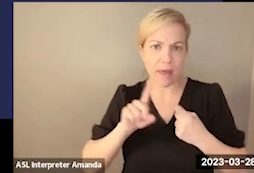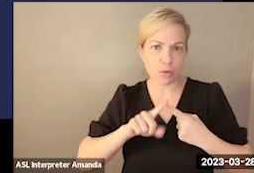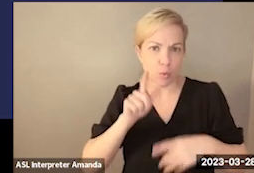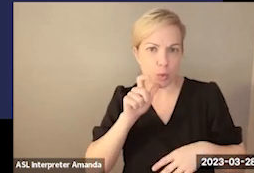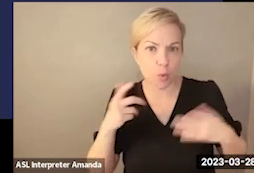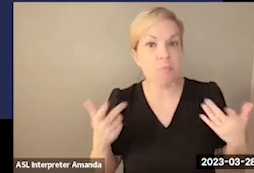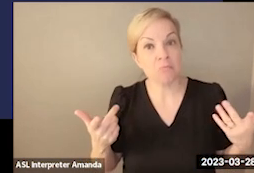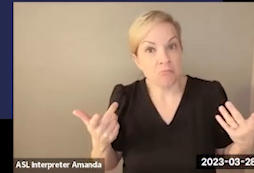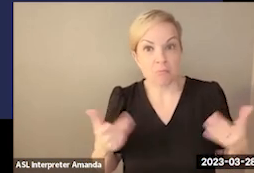Debbie Stine, Science & Technology Policy Academy: Okay.